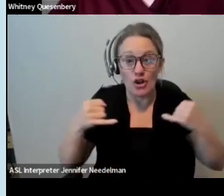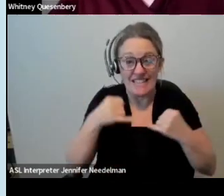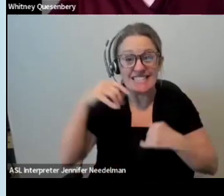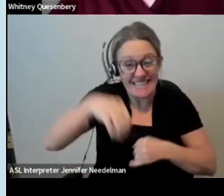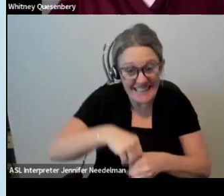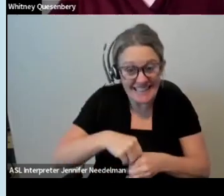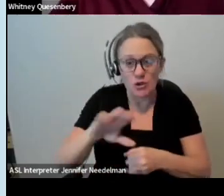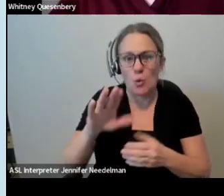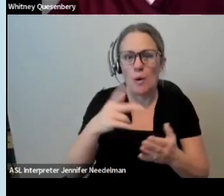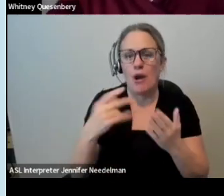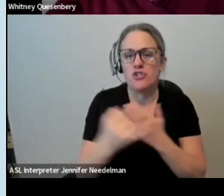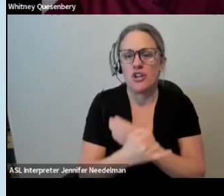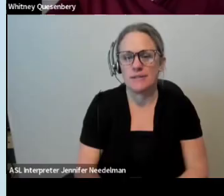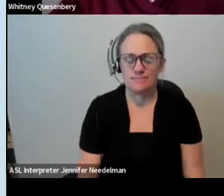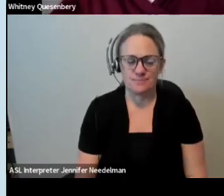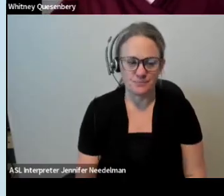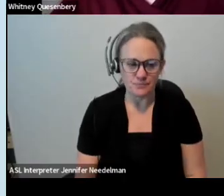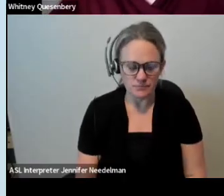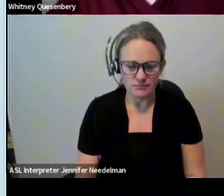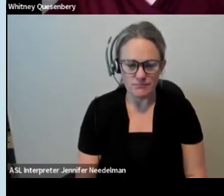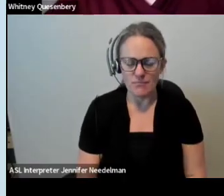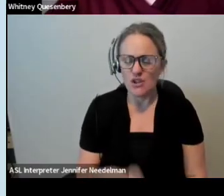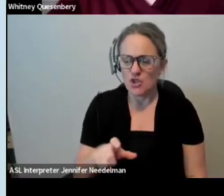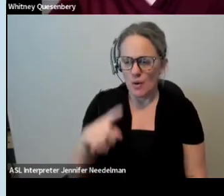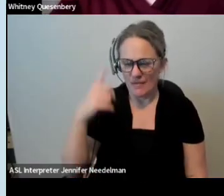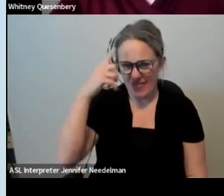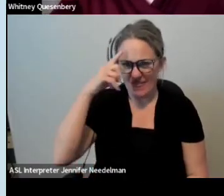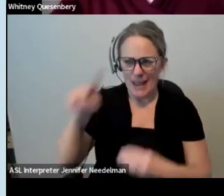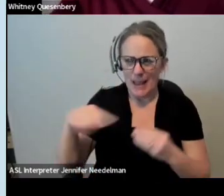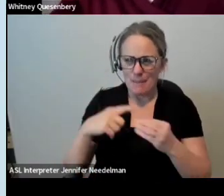you're also thinking about the scope of the kinds of